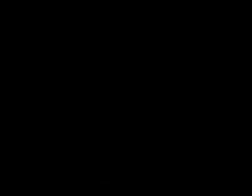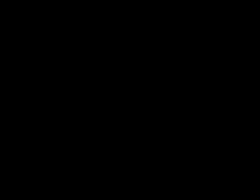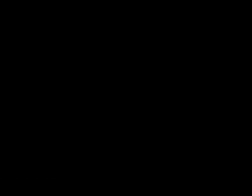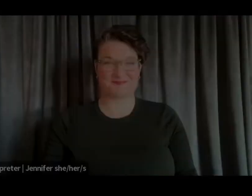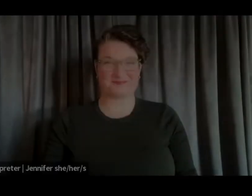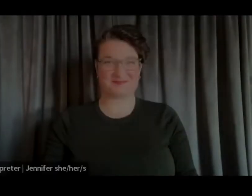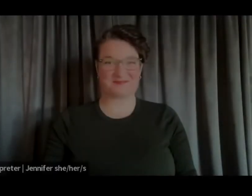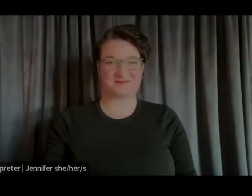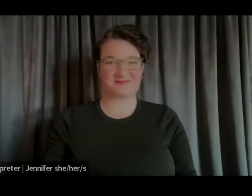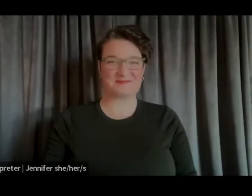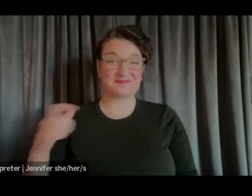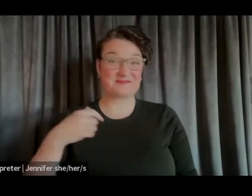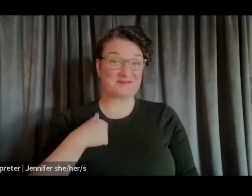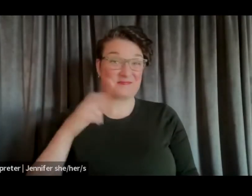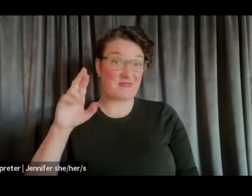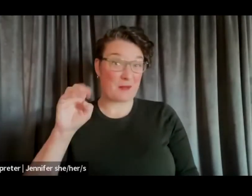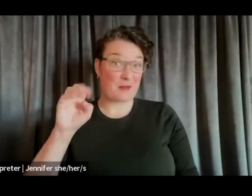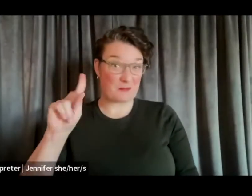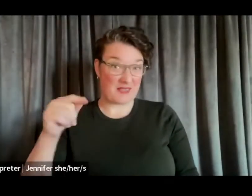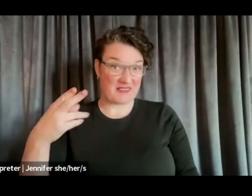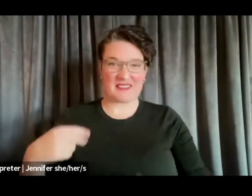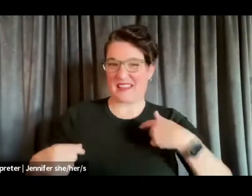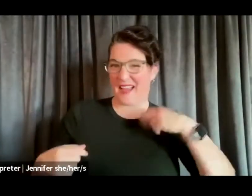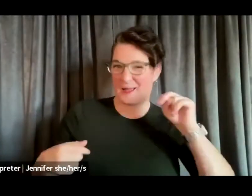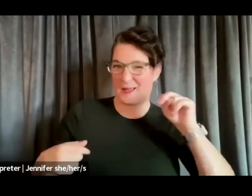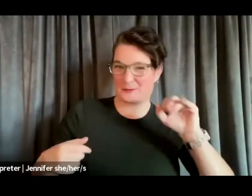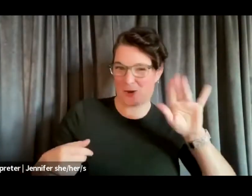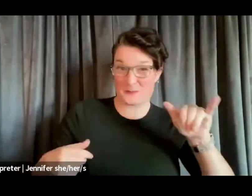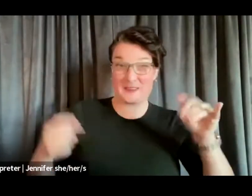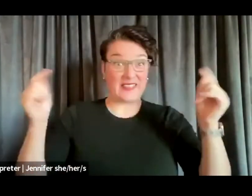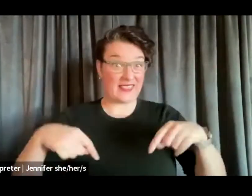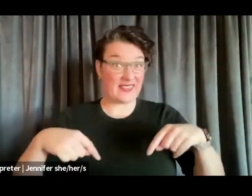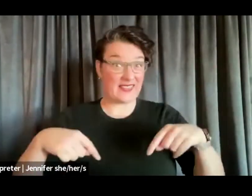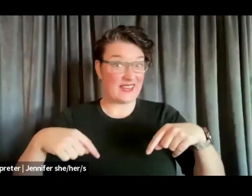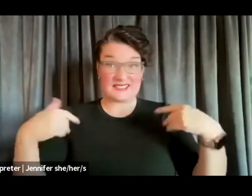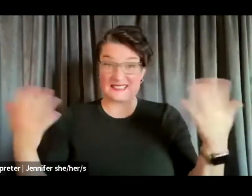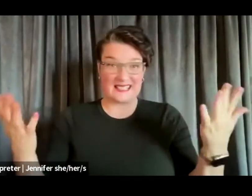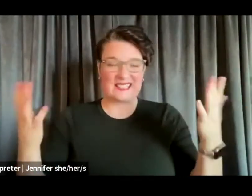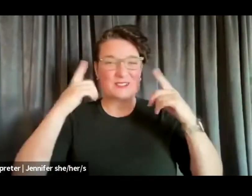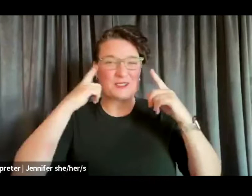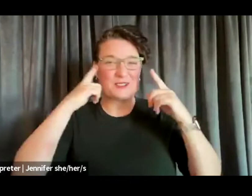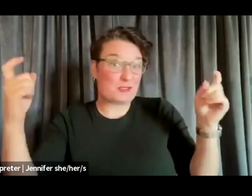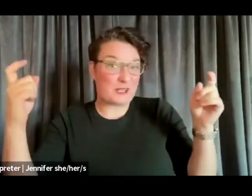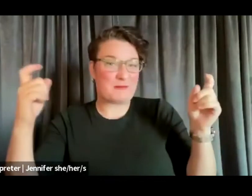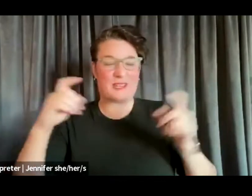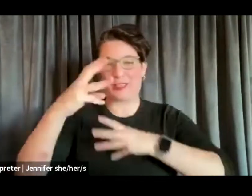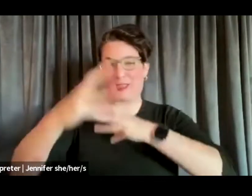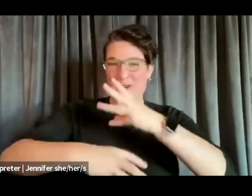Rebekah: I'm Rebekah Nomy: I'm Nomy Rebekah: And this Nomy: is dreaming Rebekah: the world